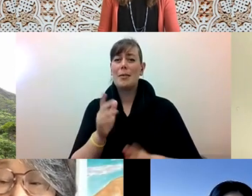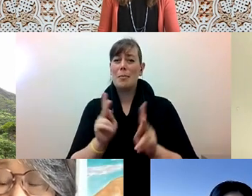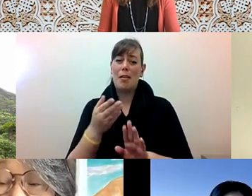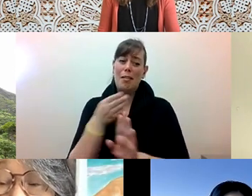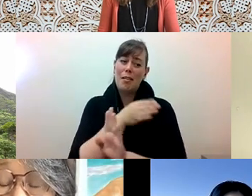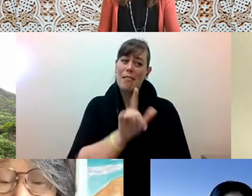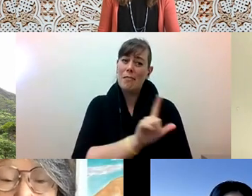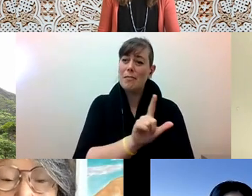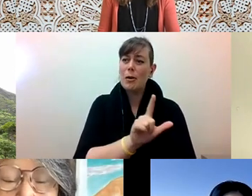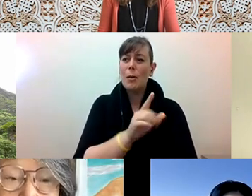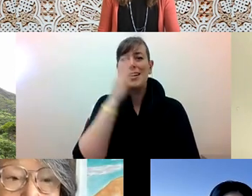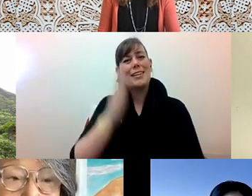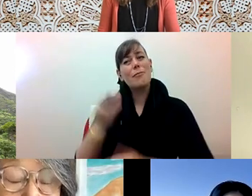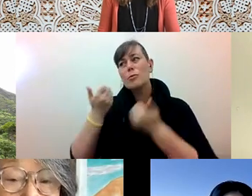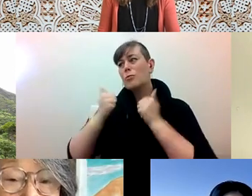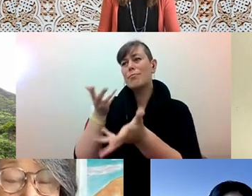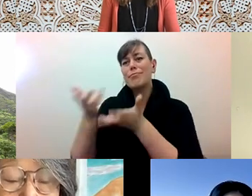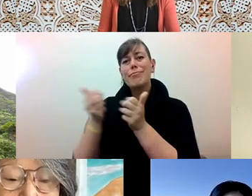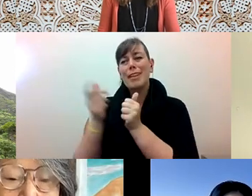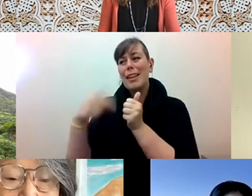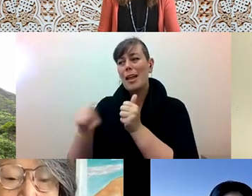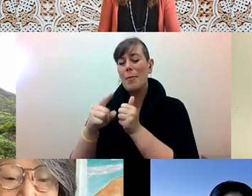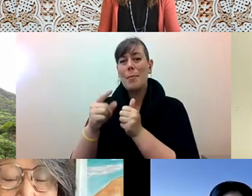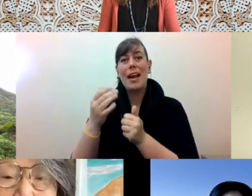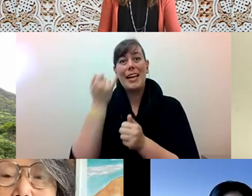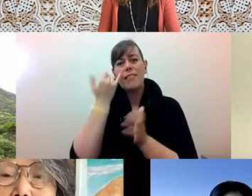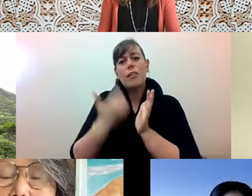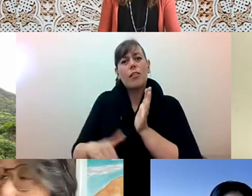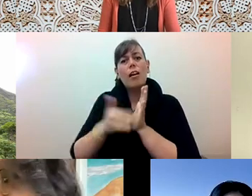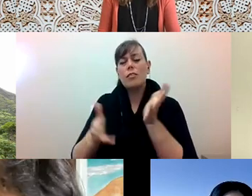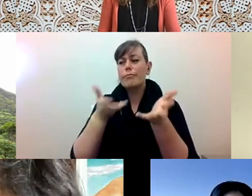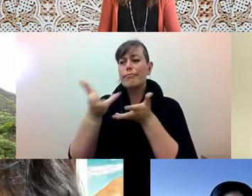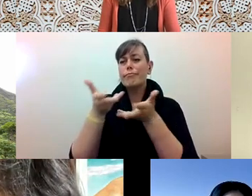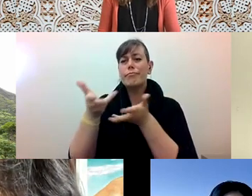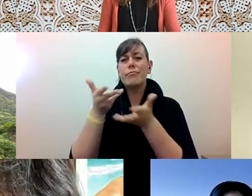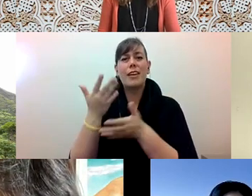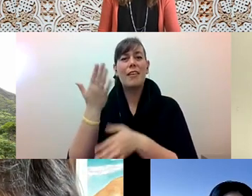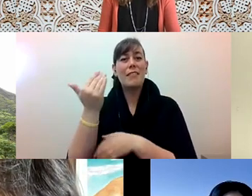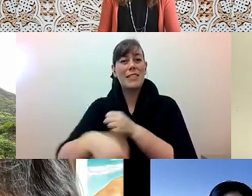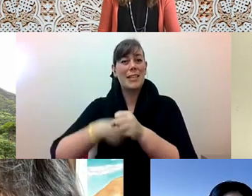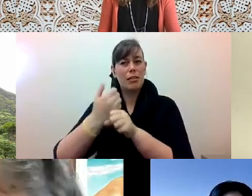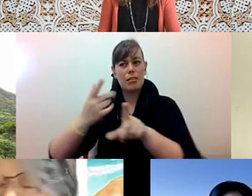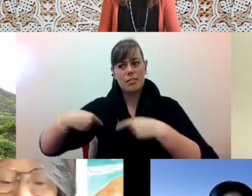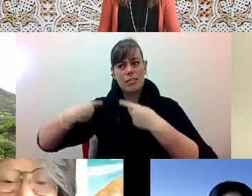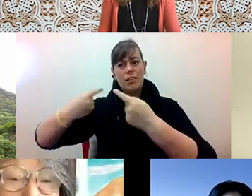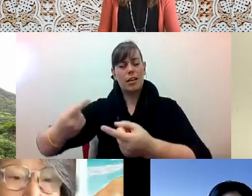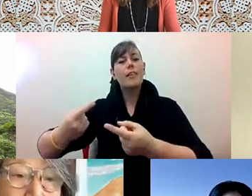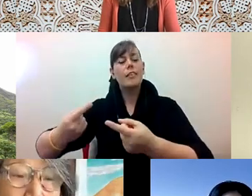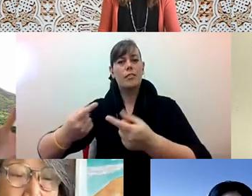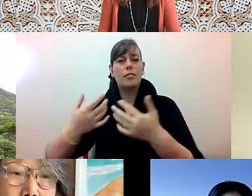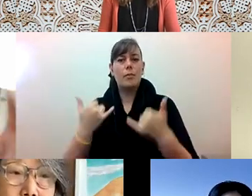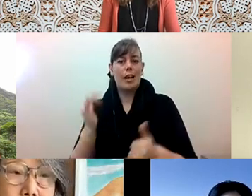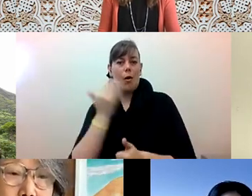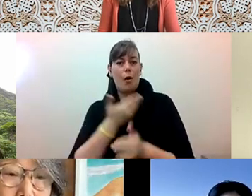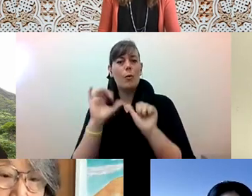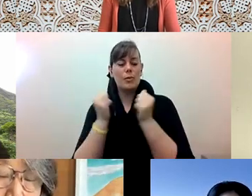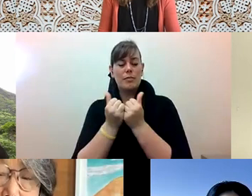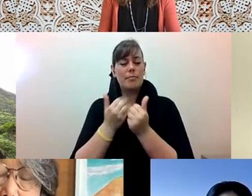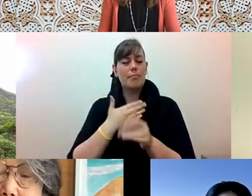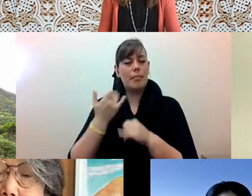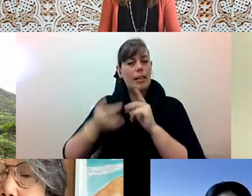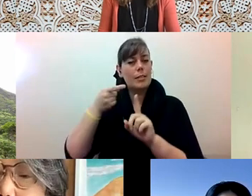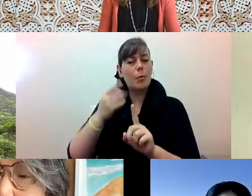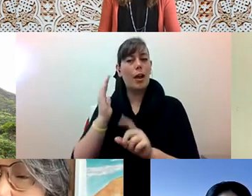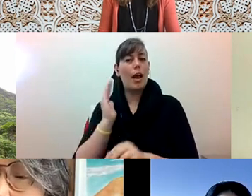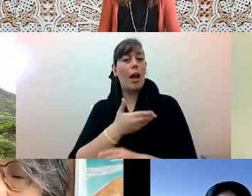Alex Tom he/him: And... and if you do that over like 15 years, you know, it's like, you know, right now, the Chinese Progressive Association, this will be my last point, the Chinese Progressive Association is